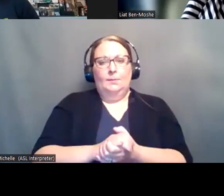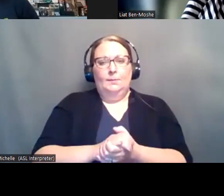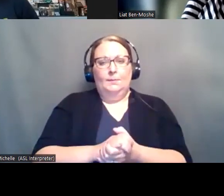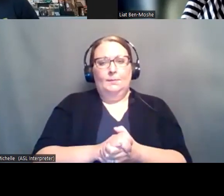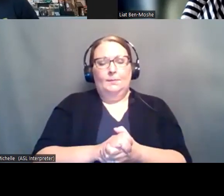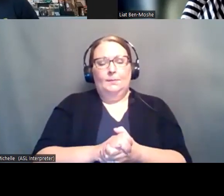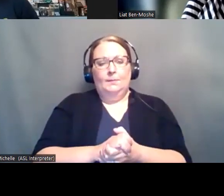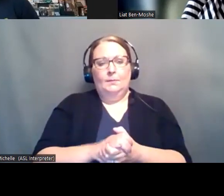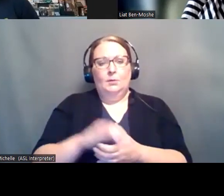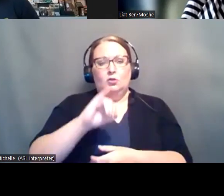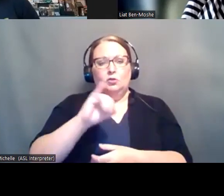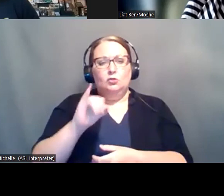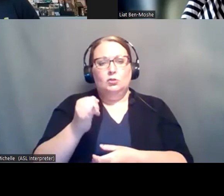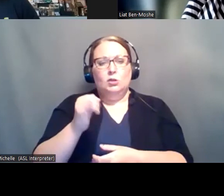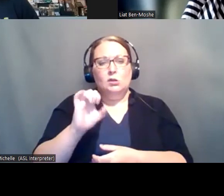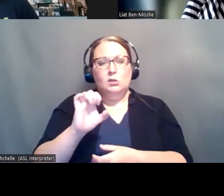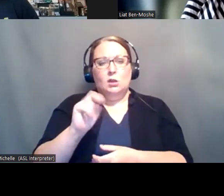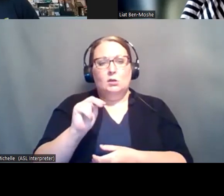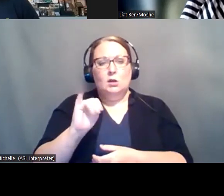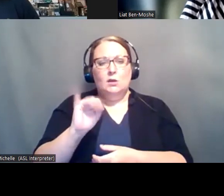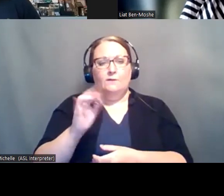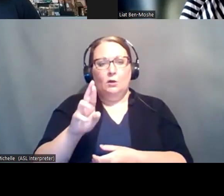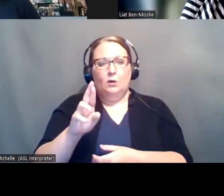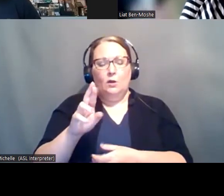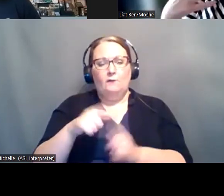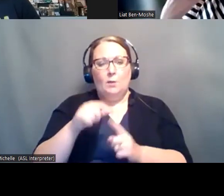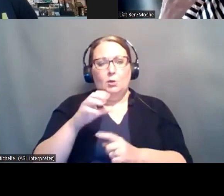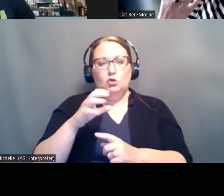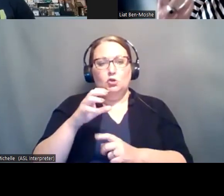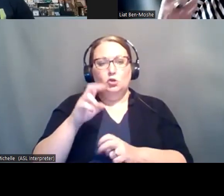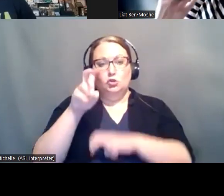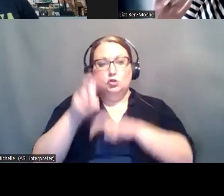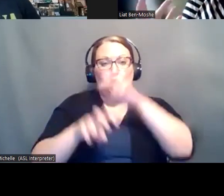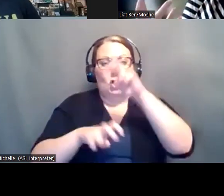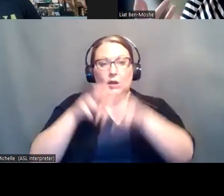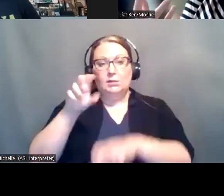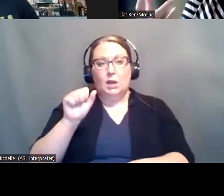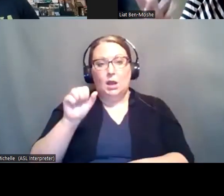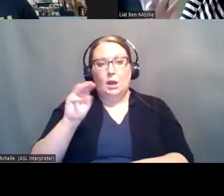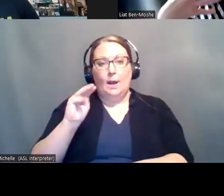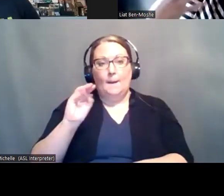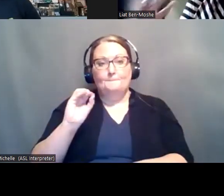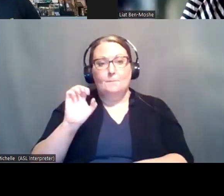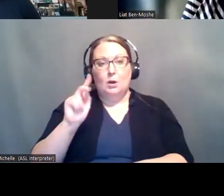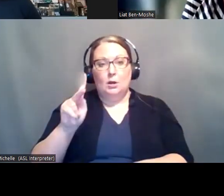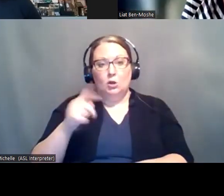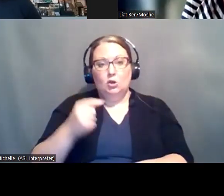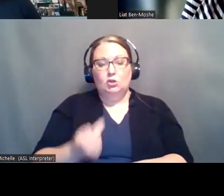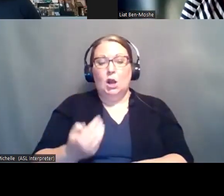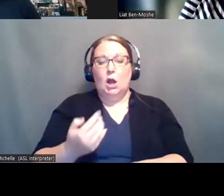Jennifer from Circus Amok who literally what she does is that she swallows fire,